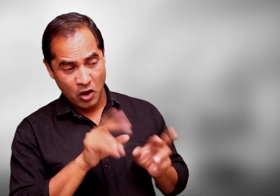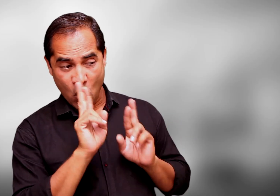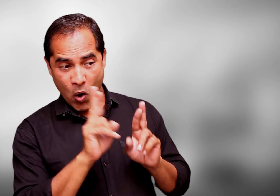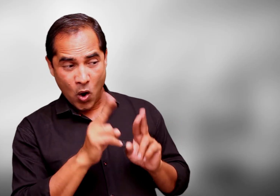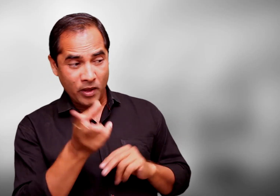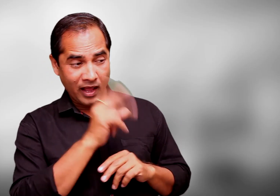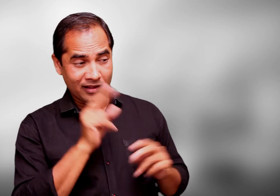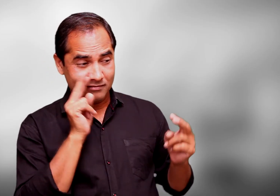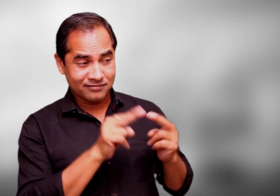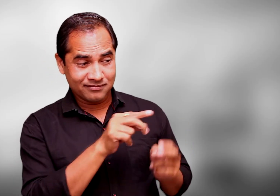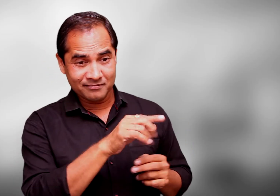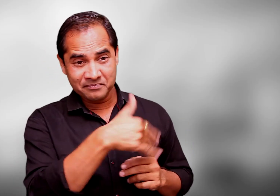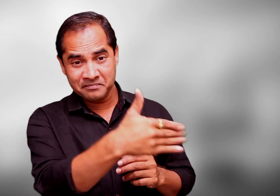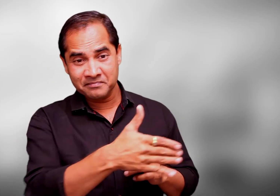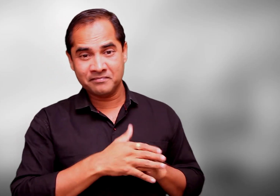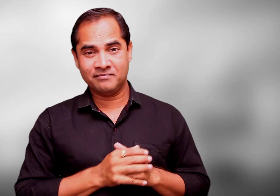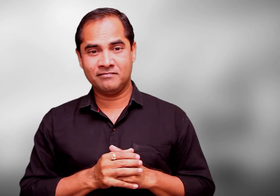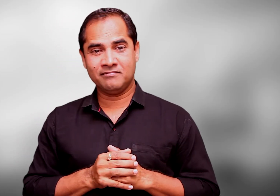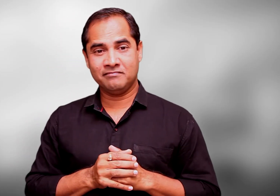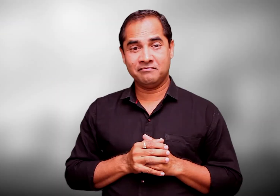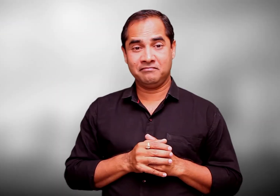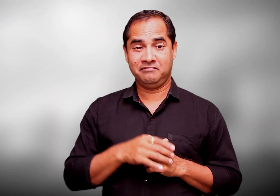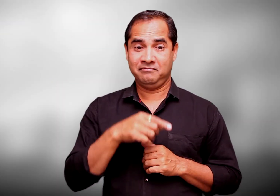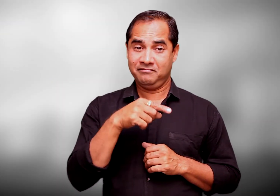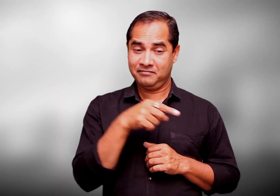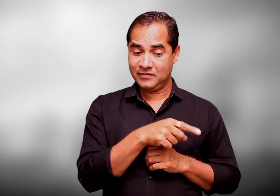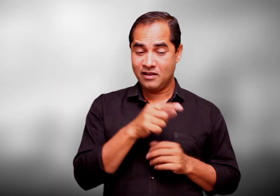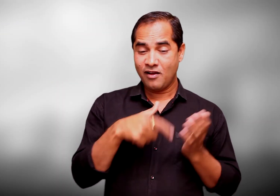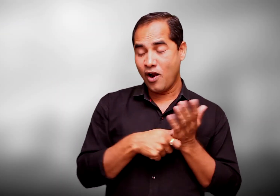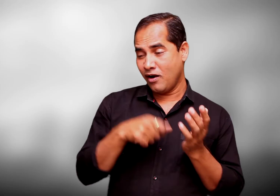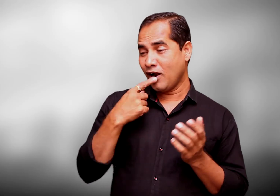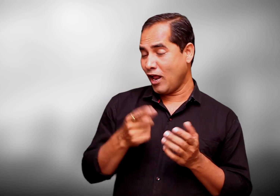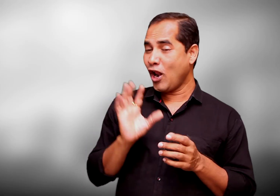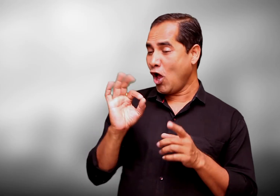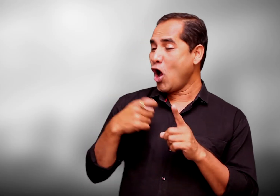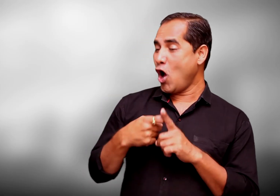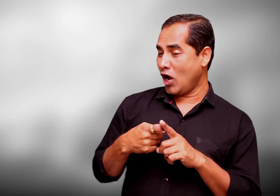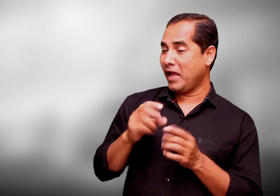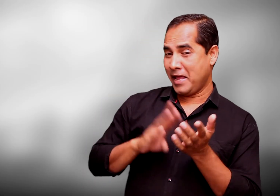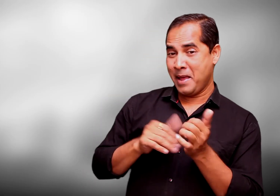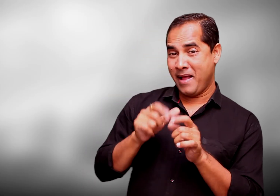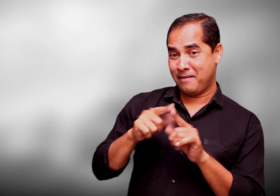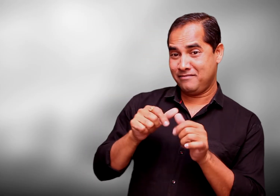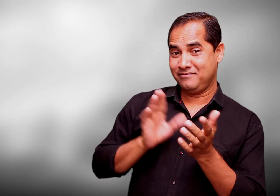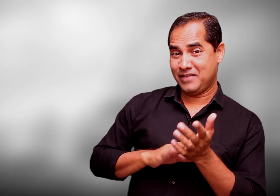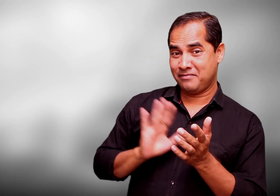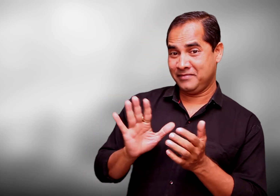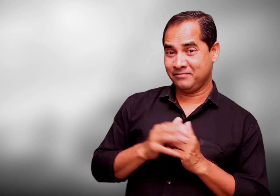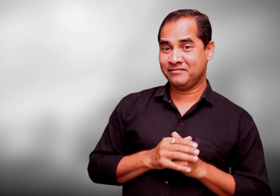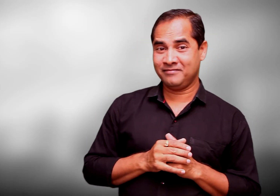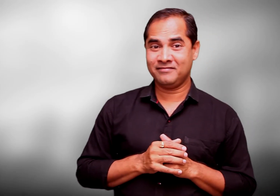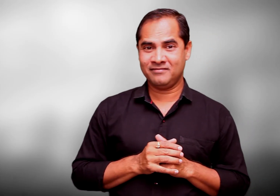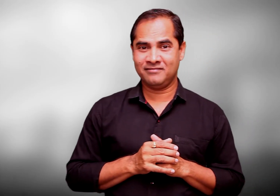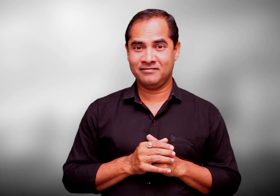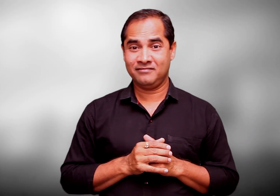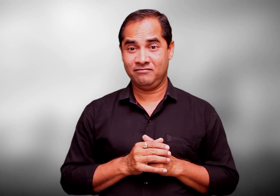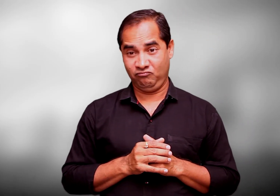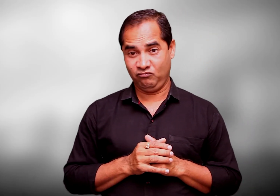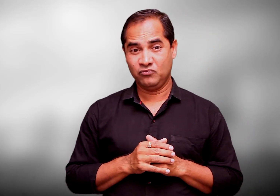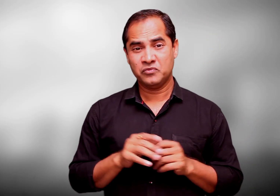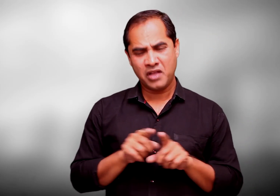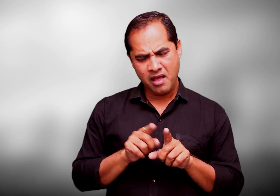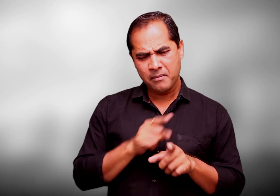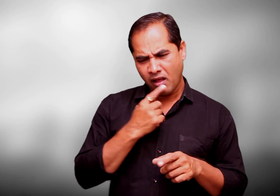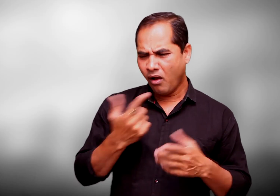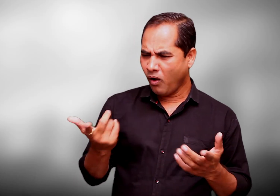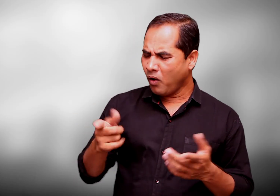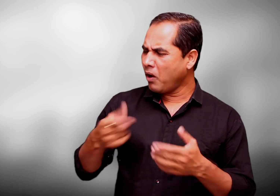hope to see you again'. 'Okay Madam' - he answered her smiling, 'Whenever you feel